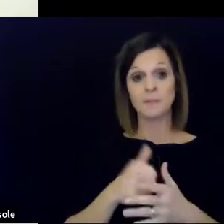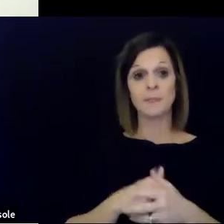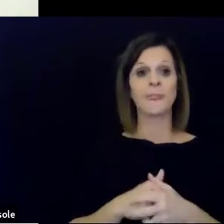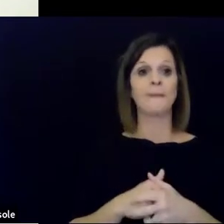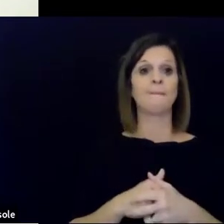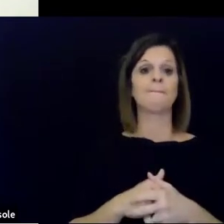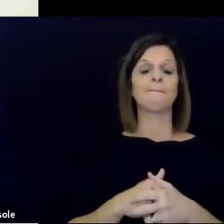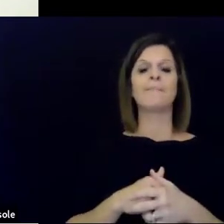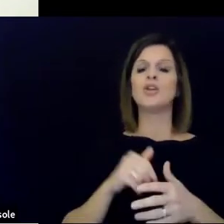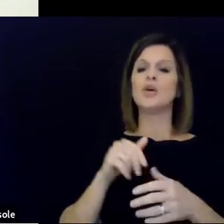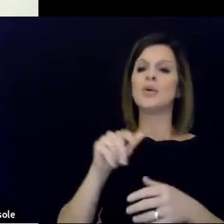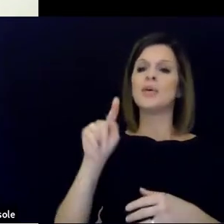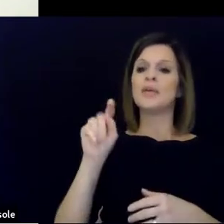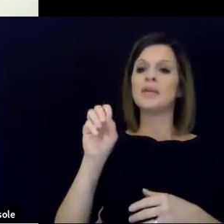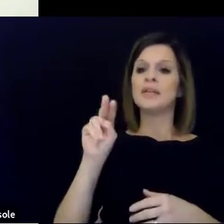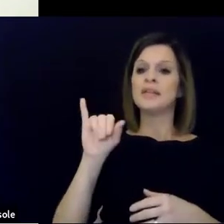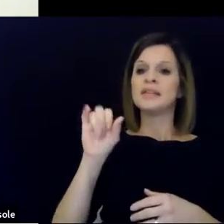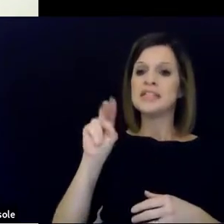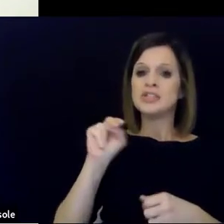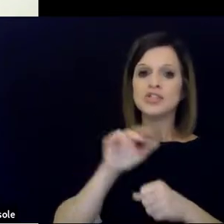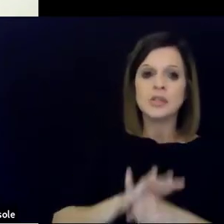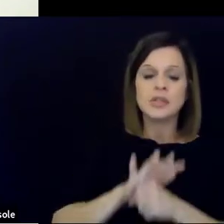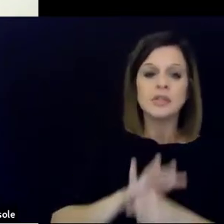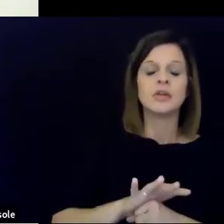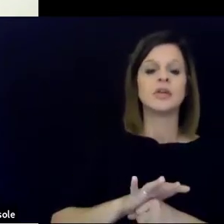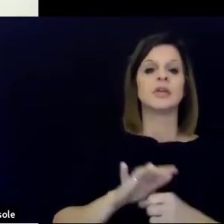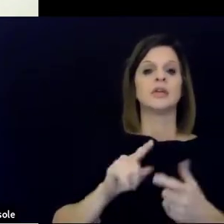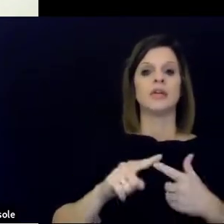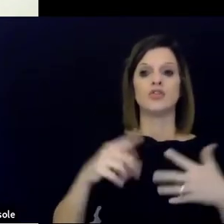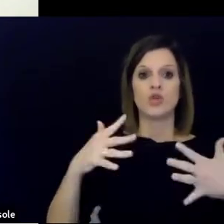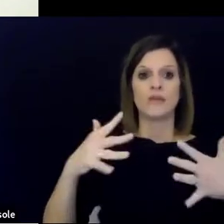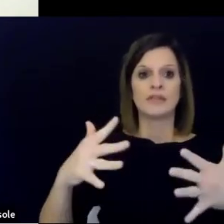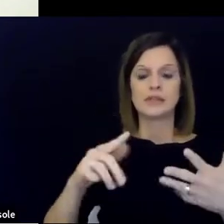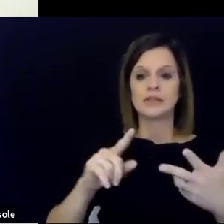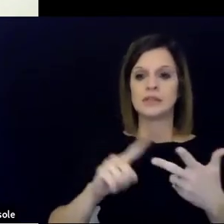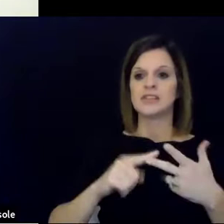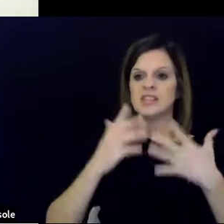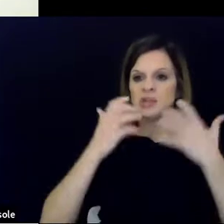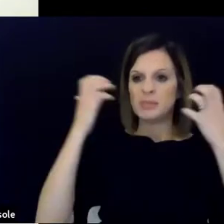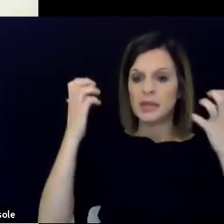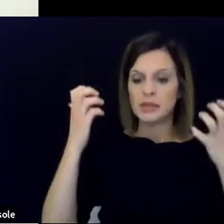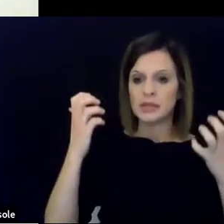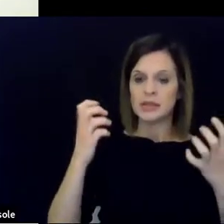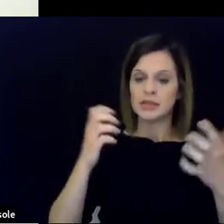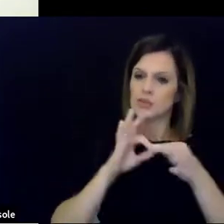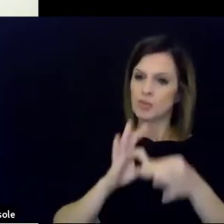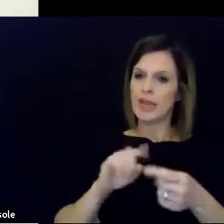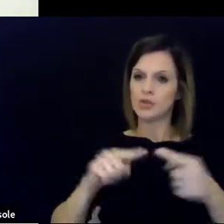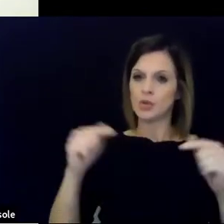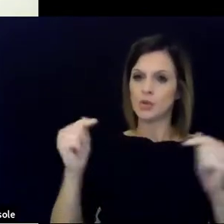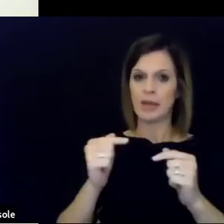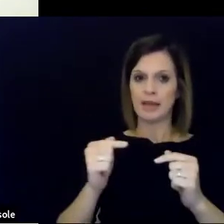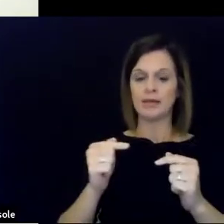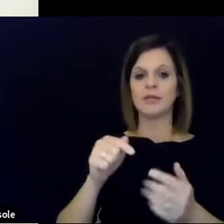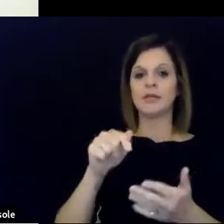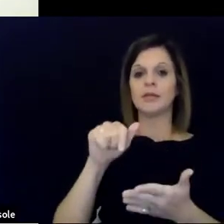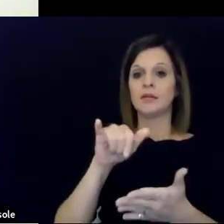irritability that comes along with the pain, is a problem that self-regulation would help to reduce.